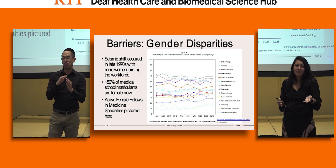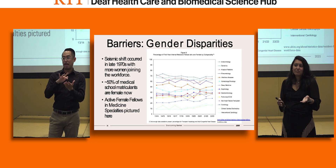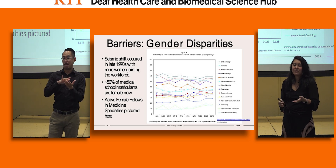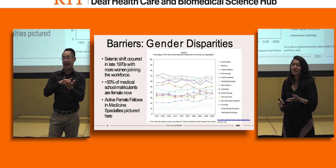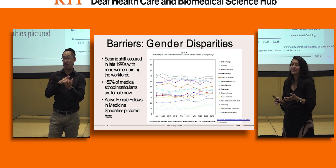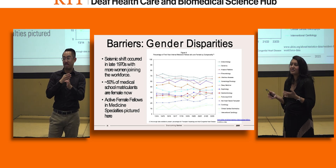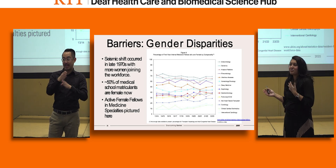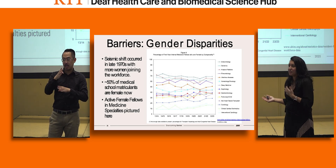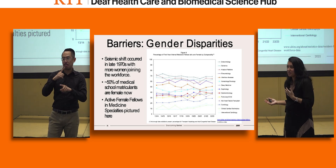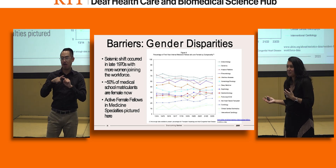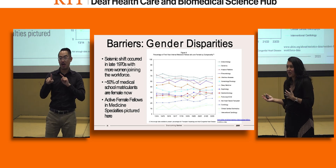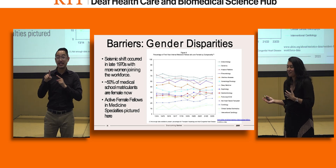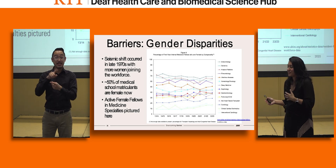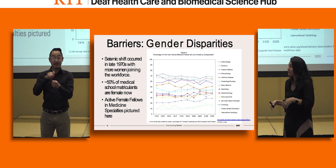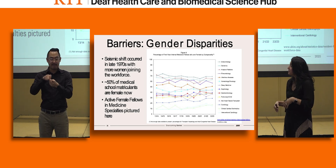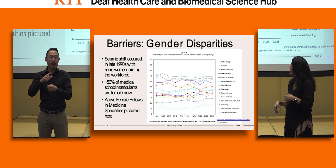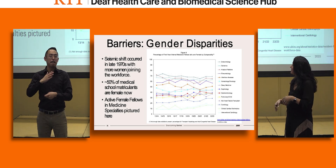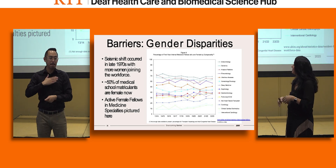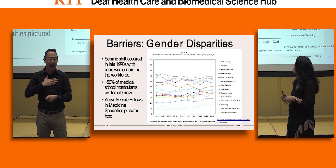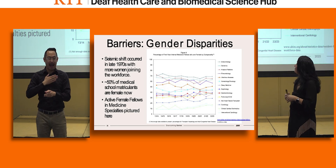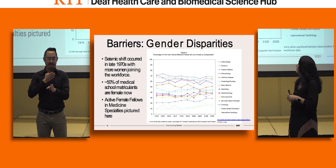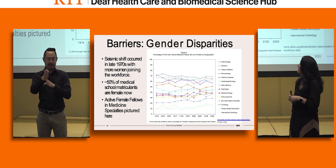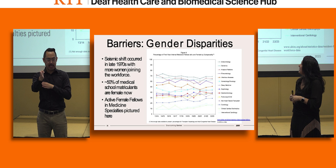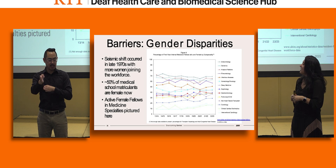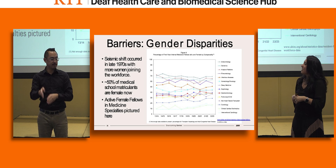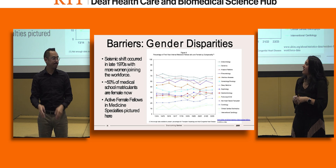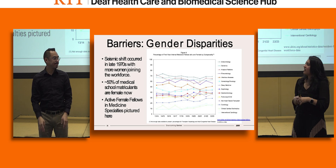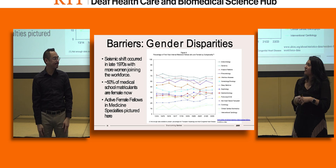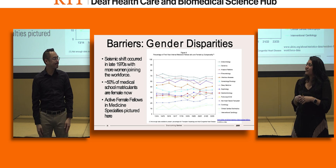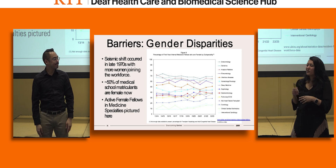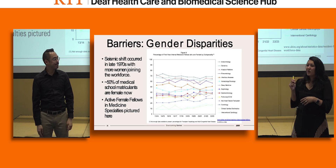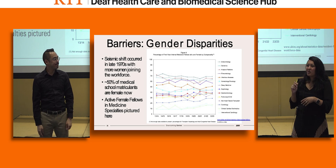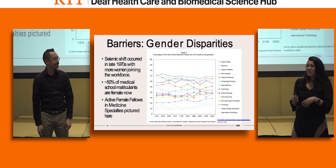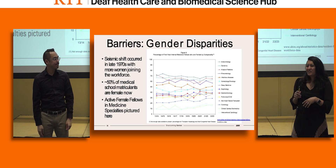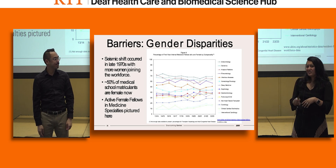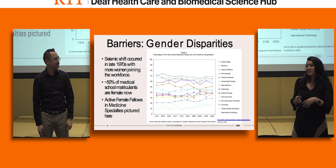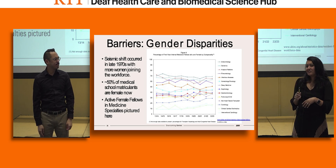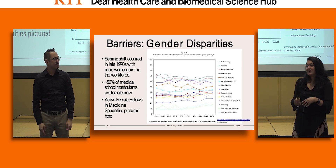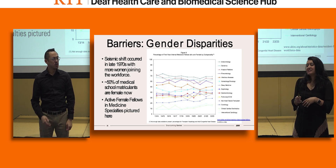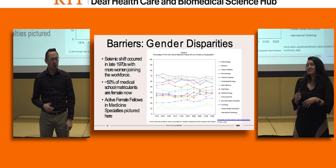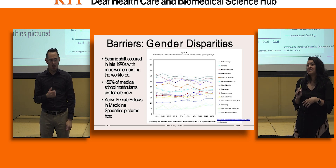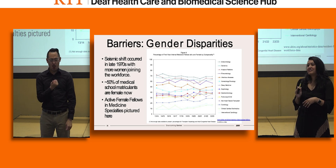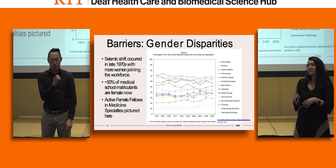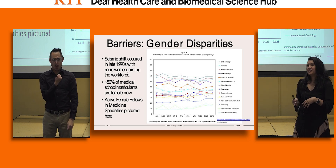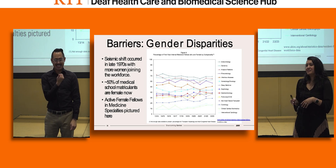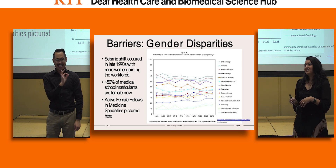but especially my field of medicine. So, up until the 1970s,